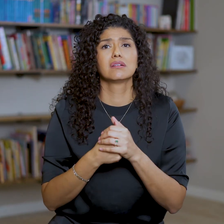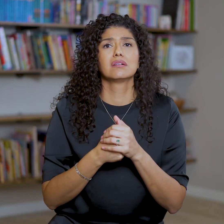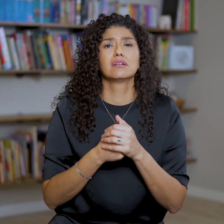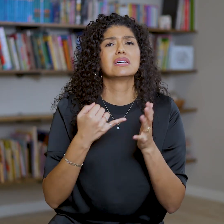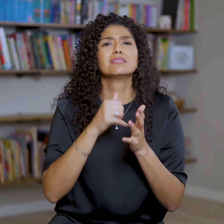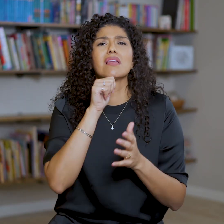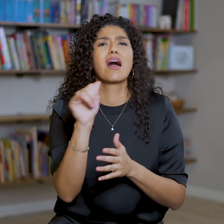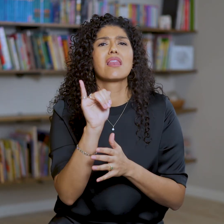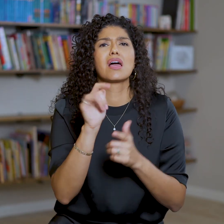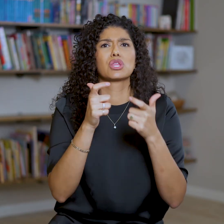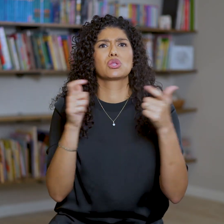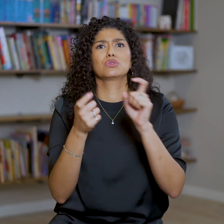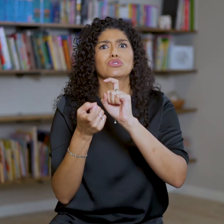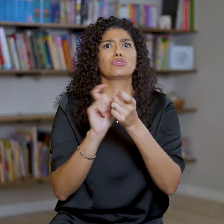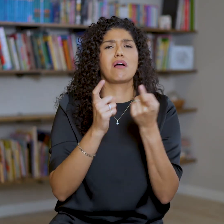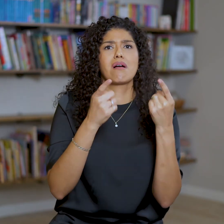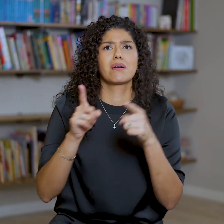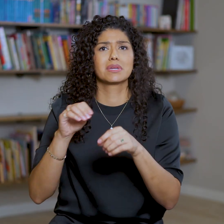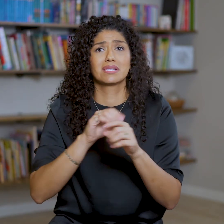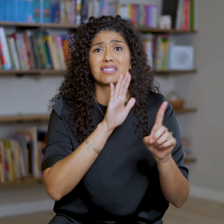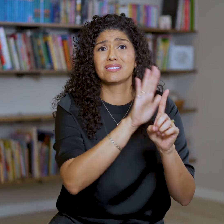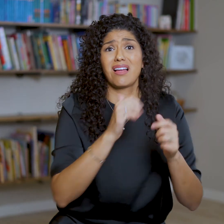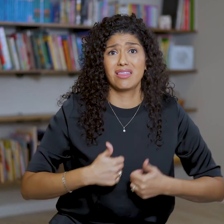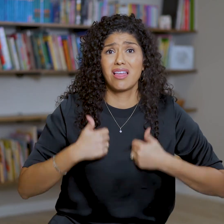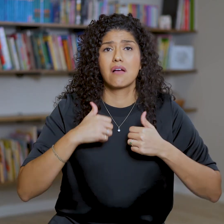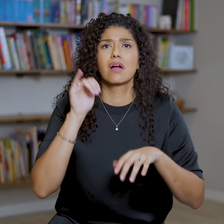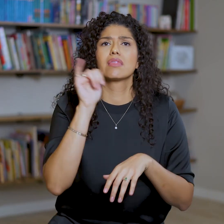it’s not like this is a turning point for him